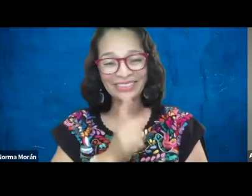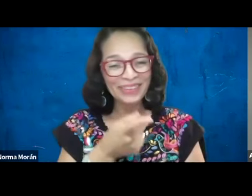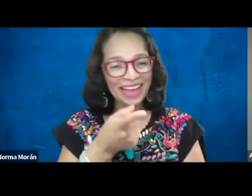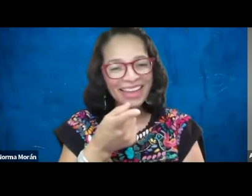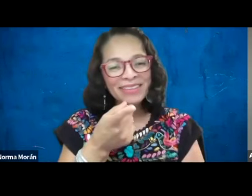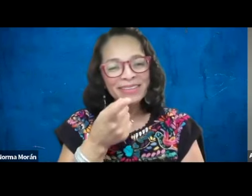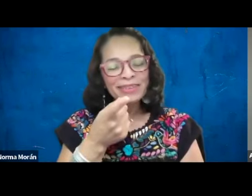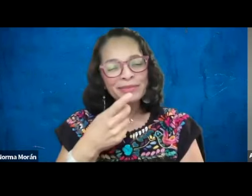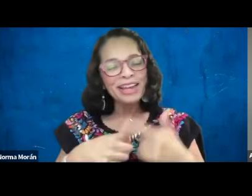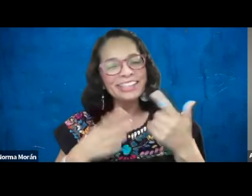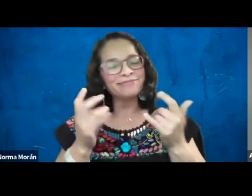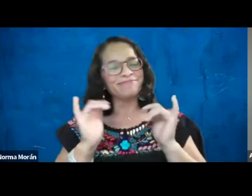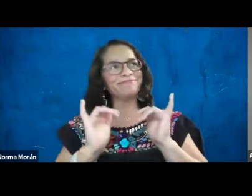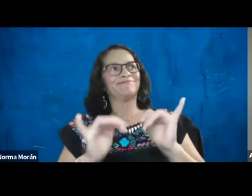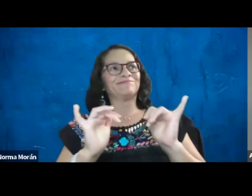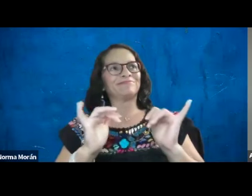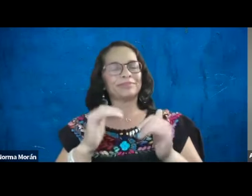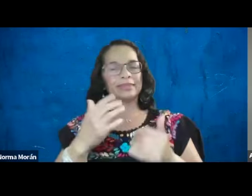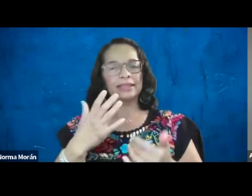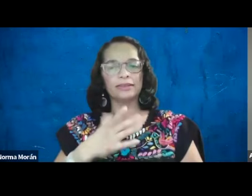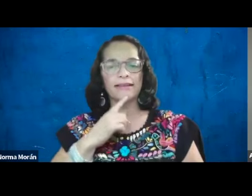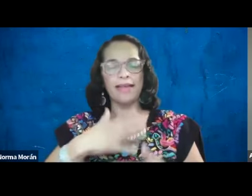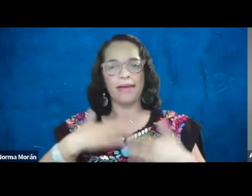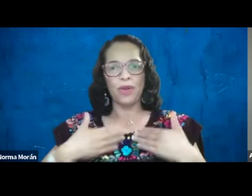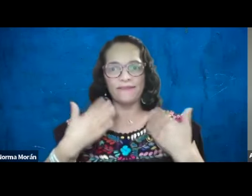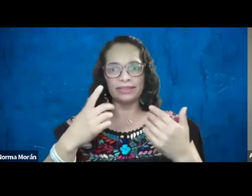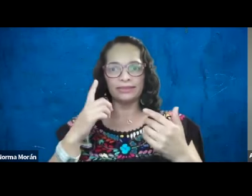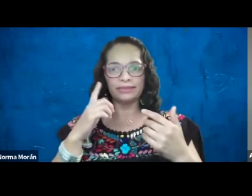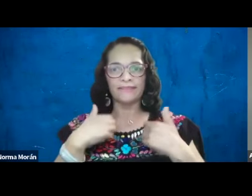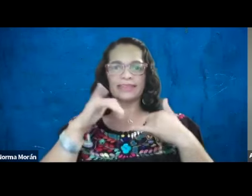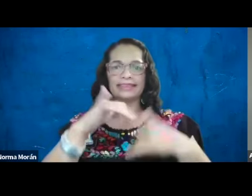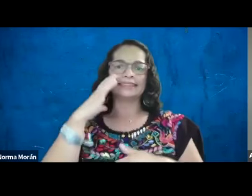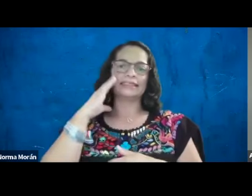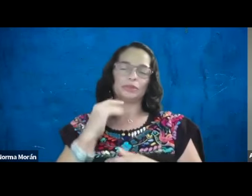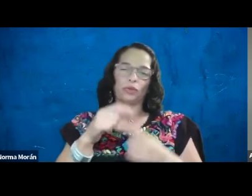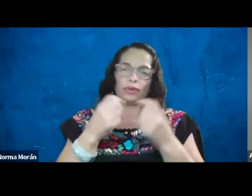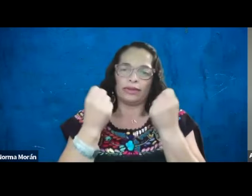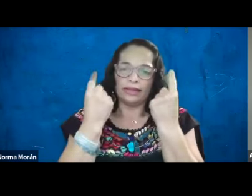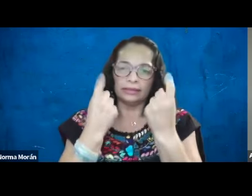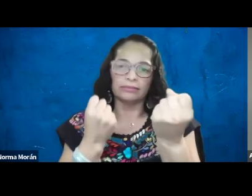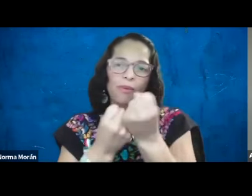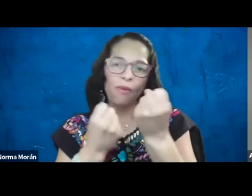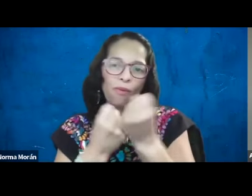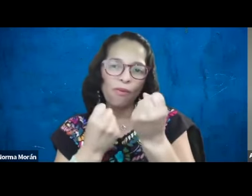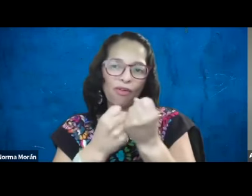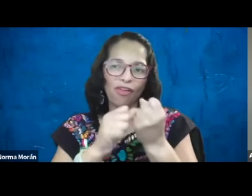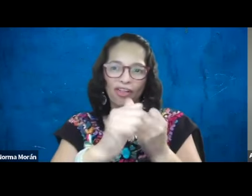without coverage and it looks so easy there. But I'm really grateful to be able to have that